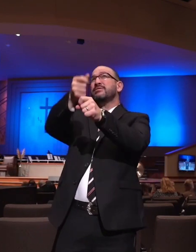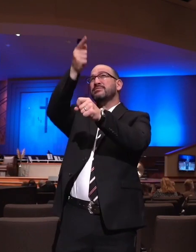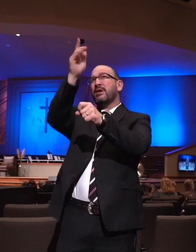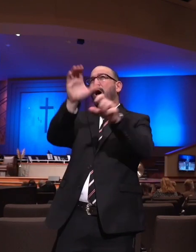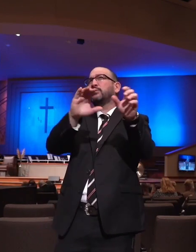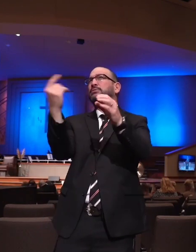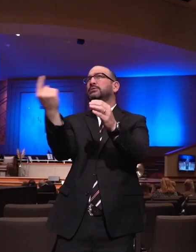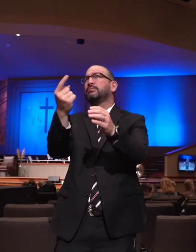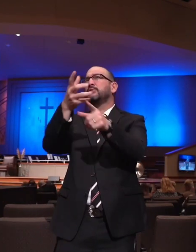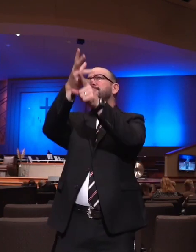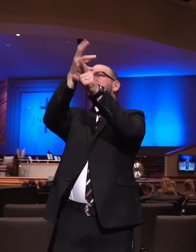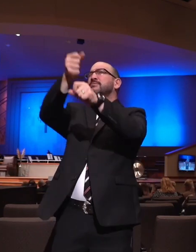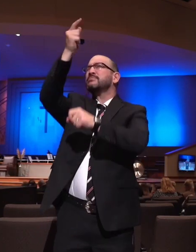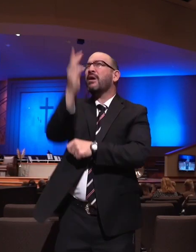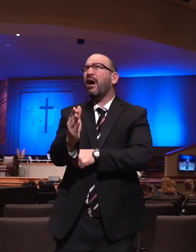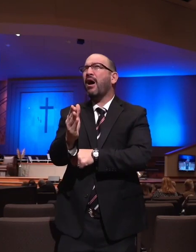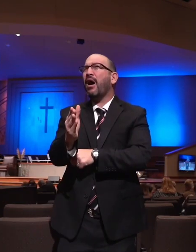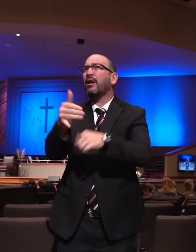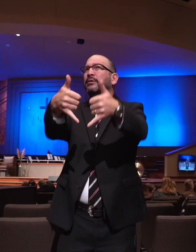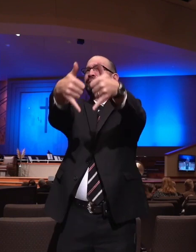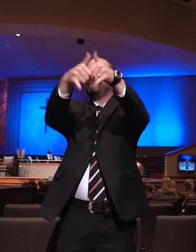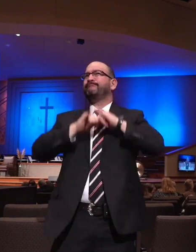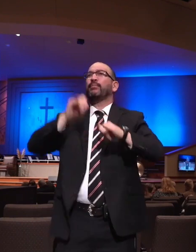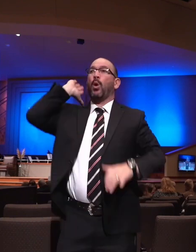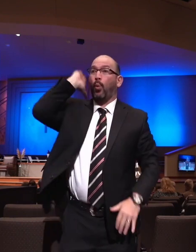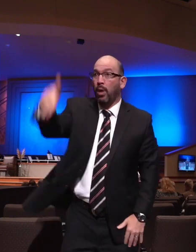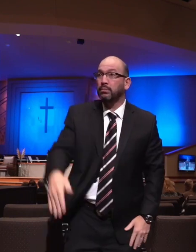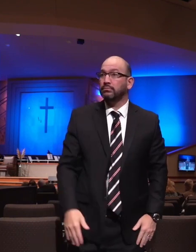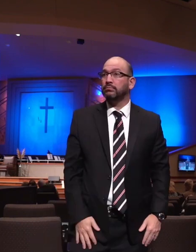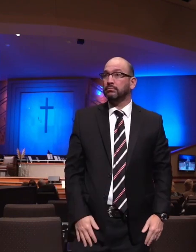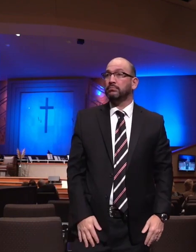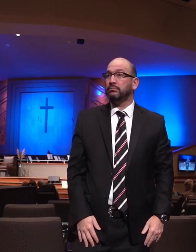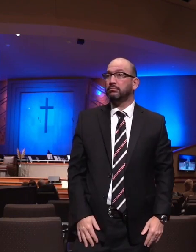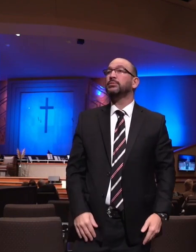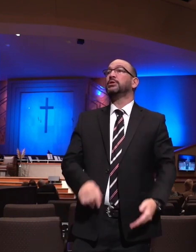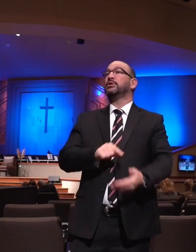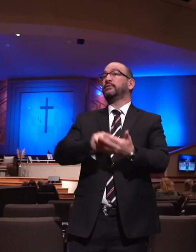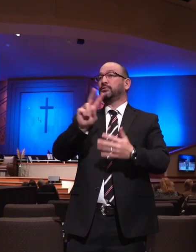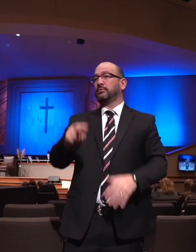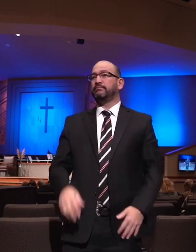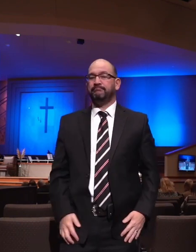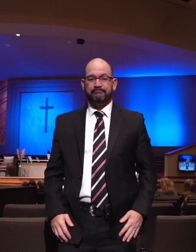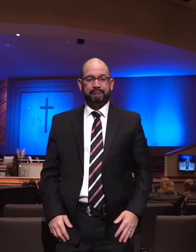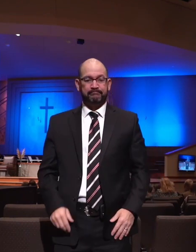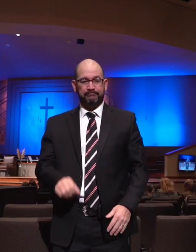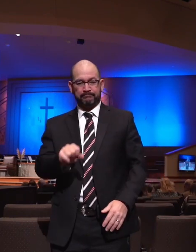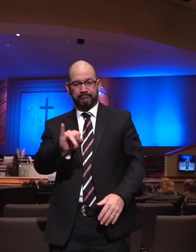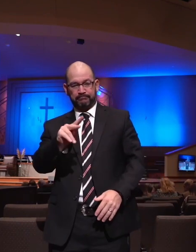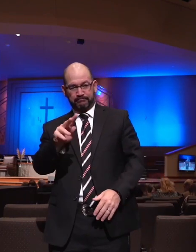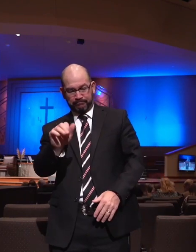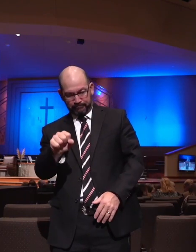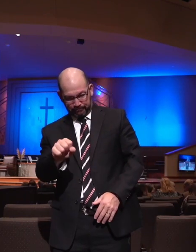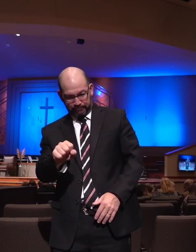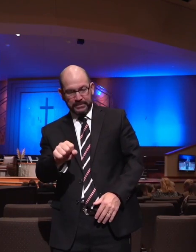look at what no no look at verse number two the Syrians had gone out by the companies and had brought away captive